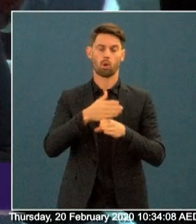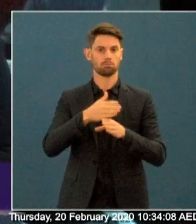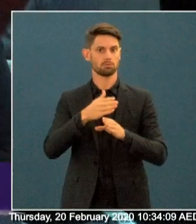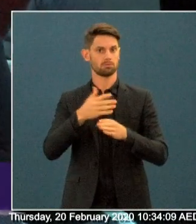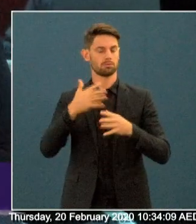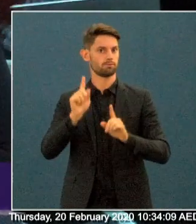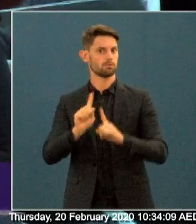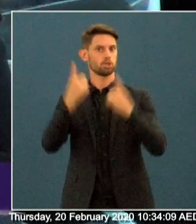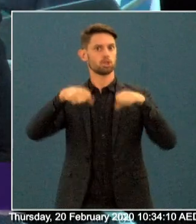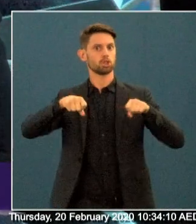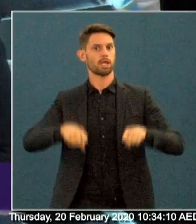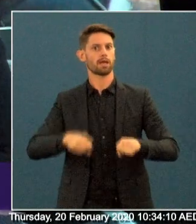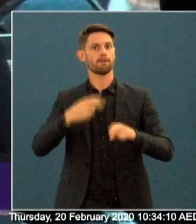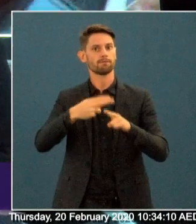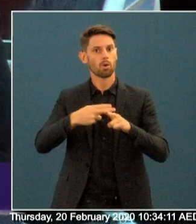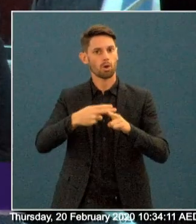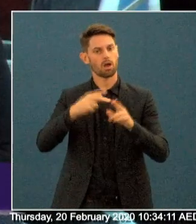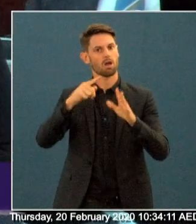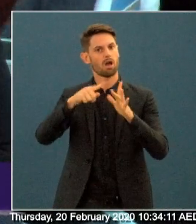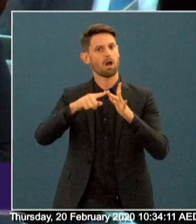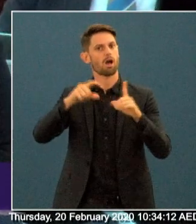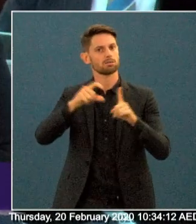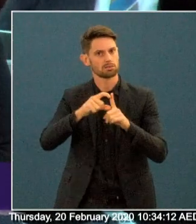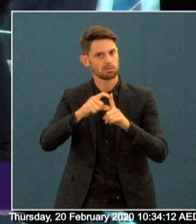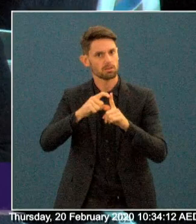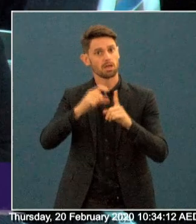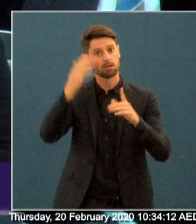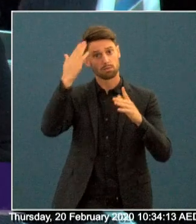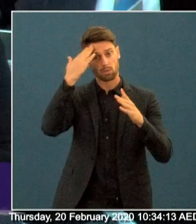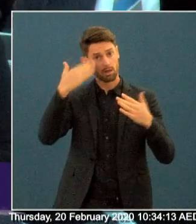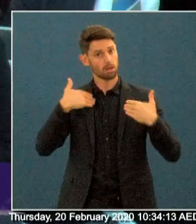of Intellectual Disability Mental Health and the head of Department